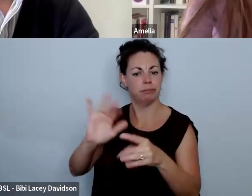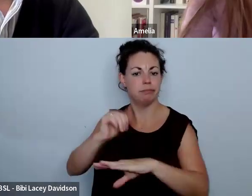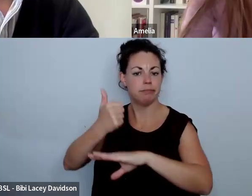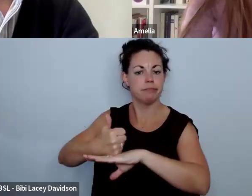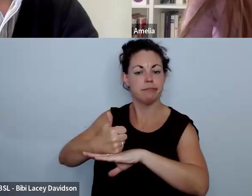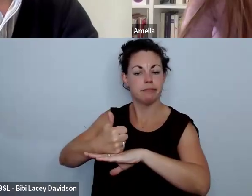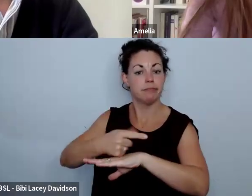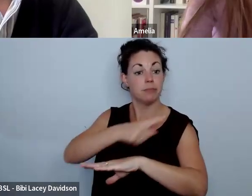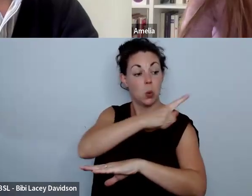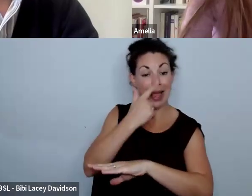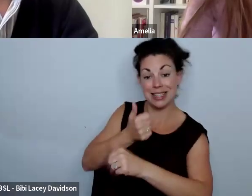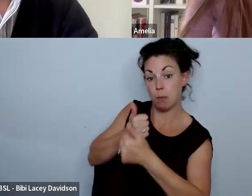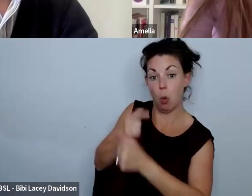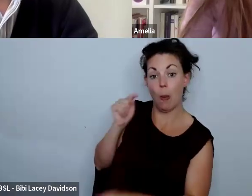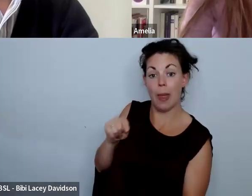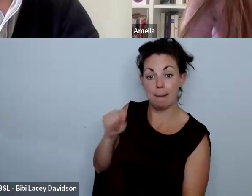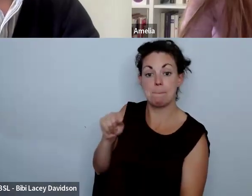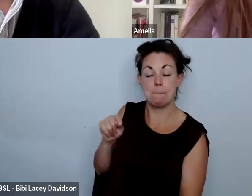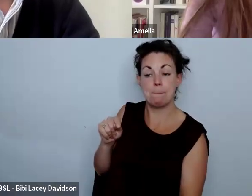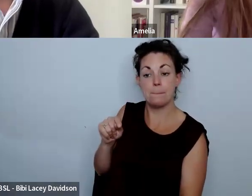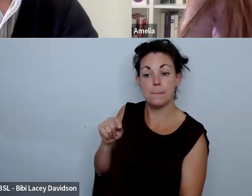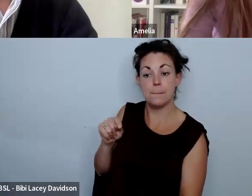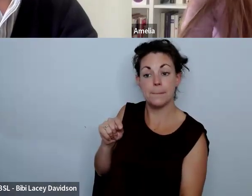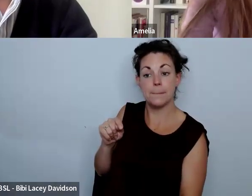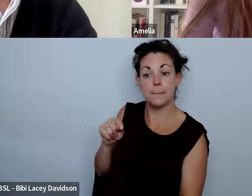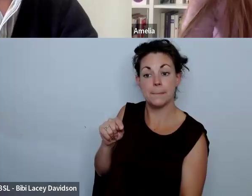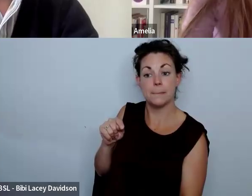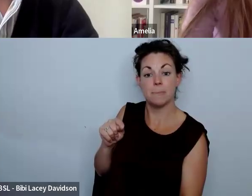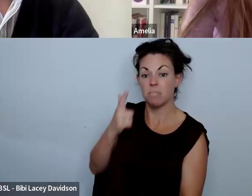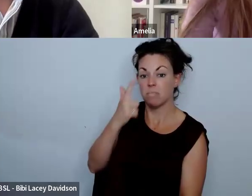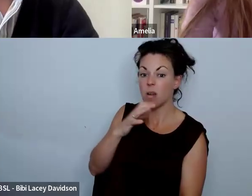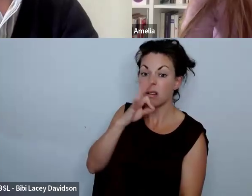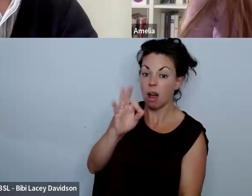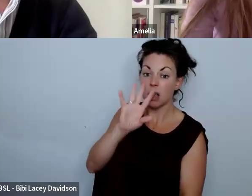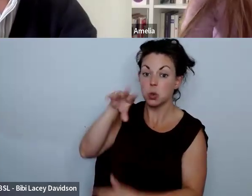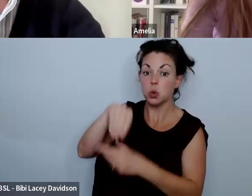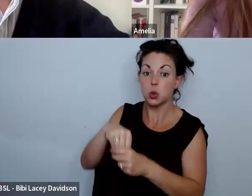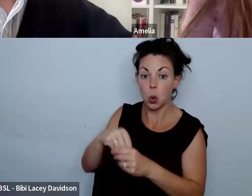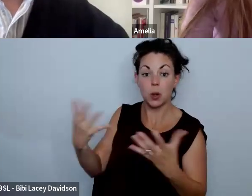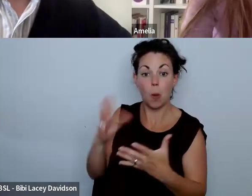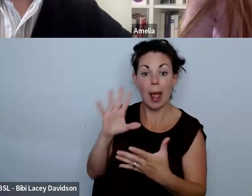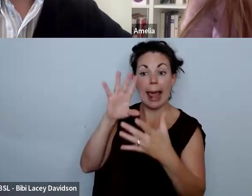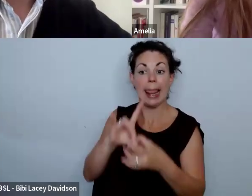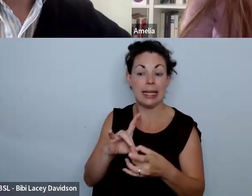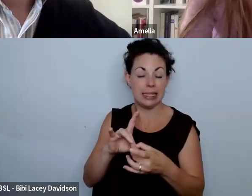after this call. And I, I joined their first kind of meeting and it was really interesting, and they're,